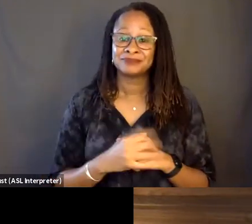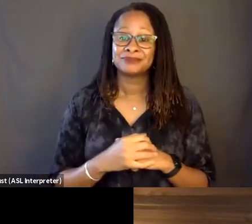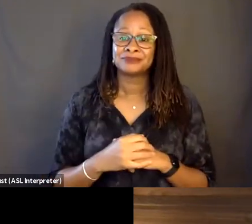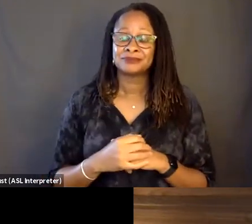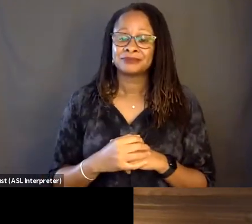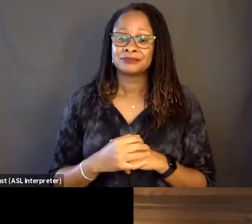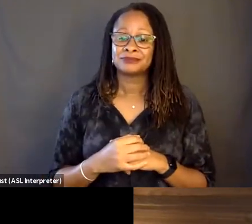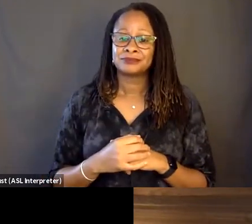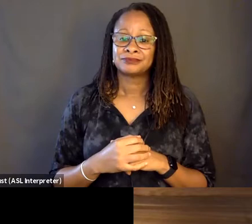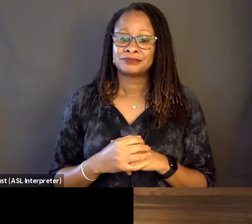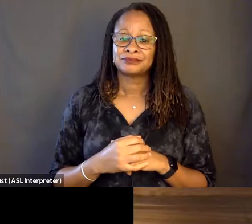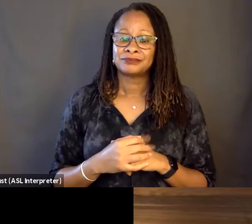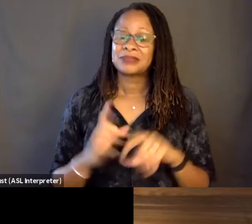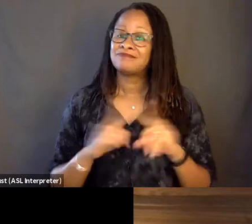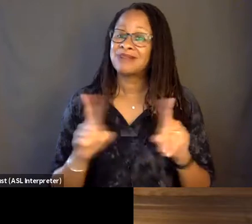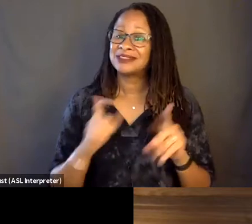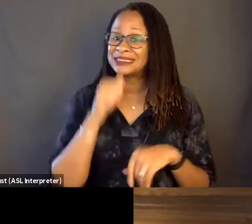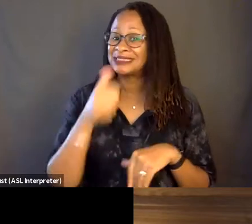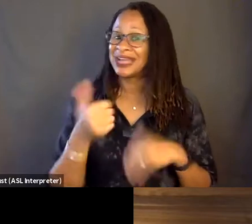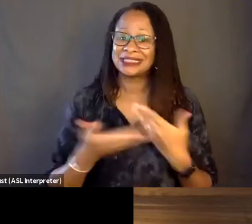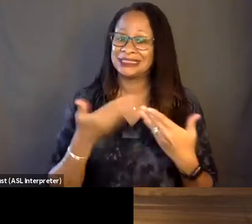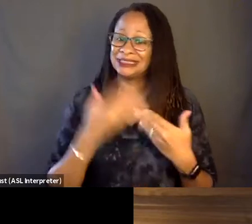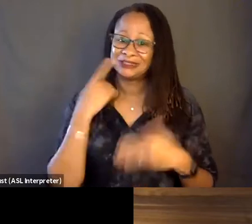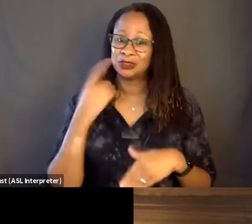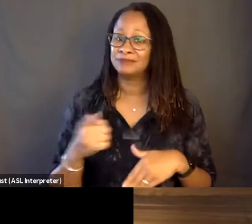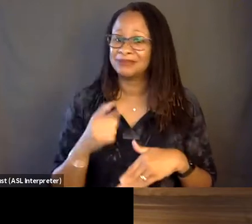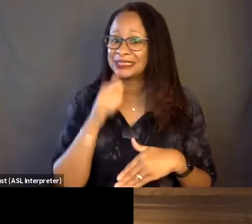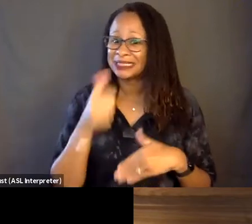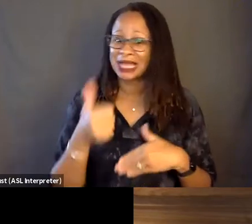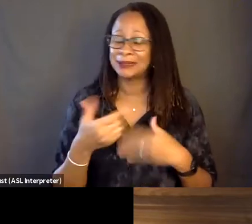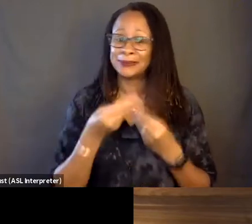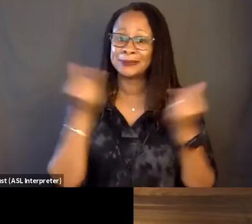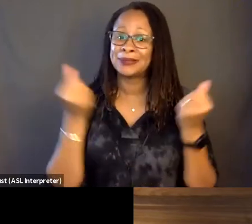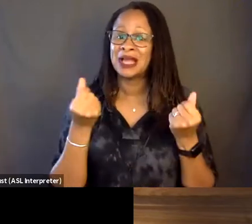But it hasn't gotten easier for him. There's a target on his back.